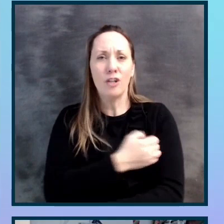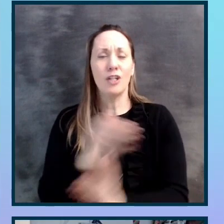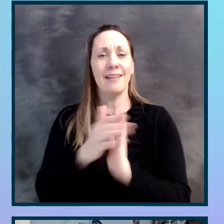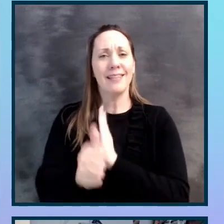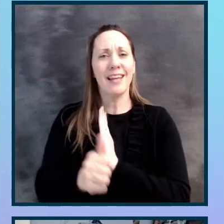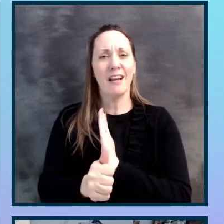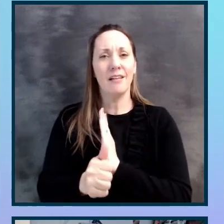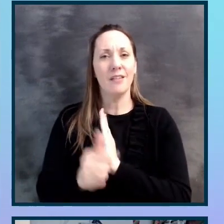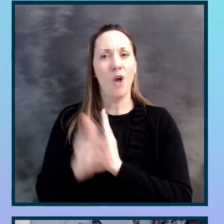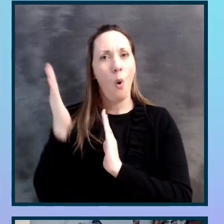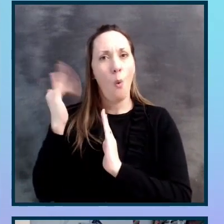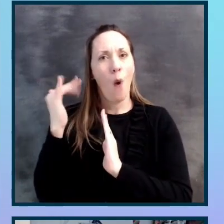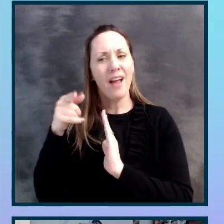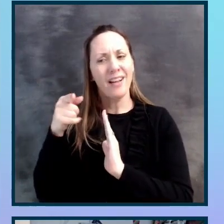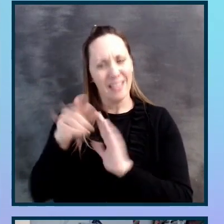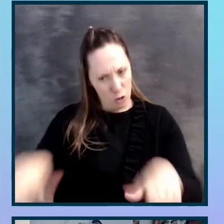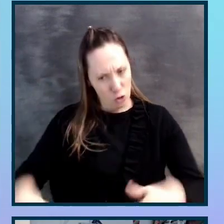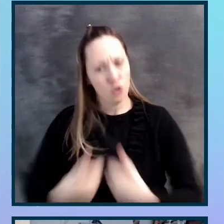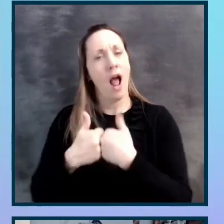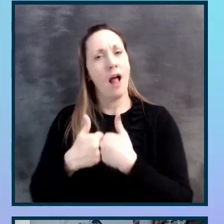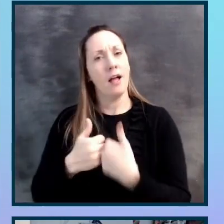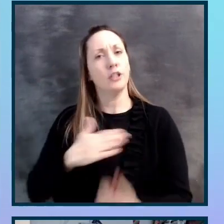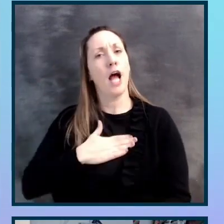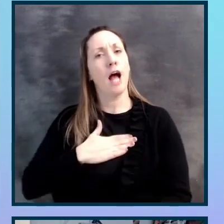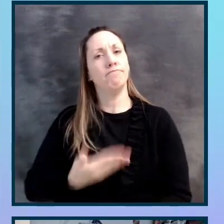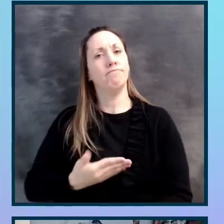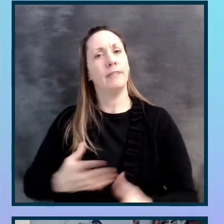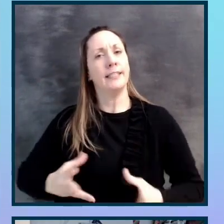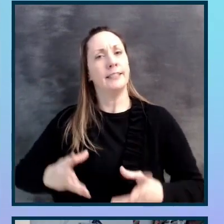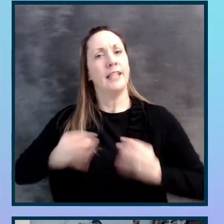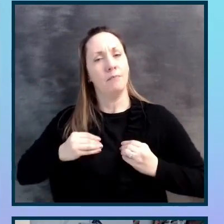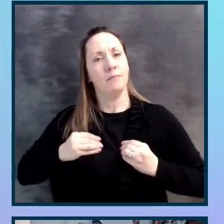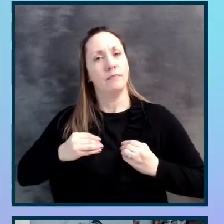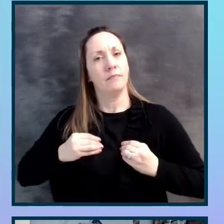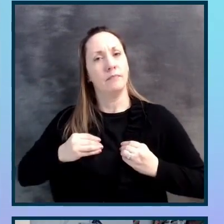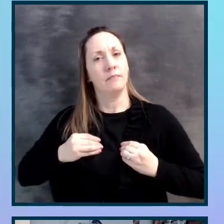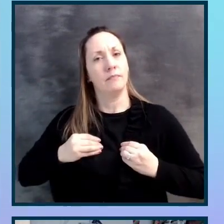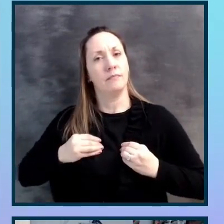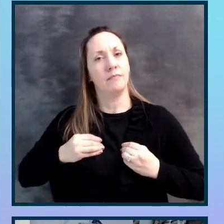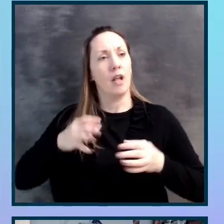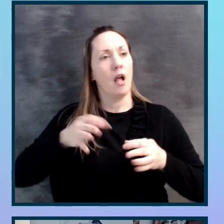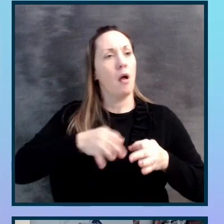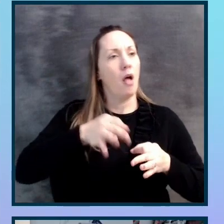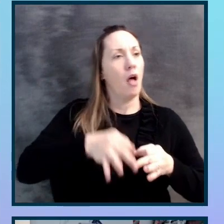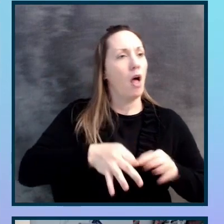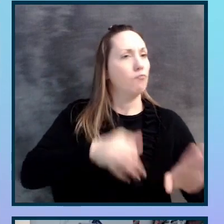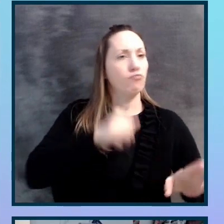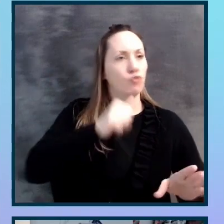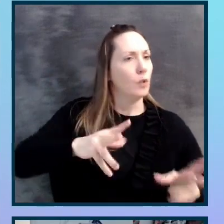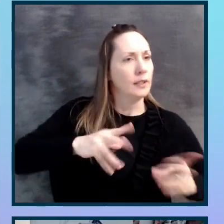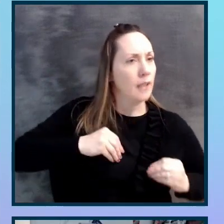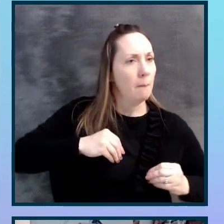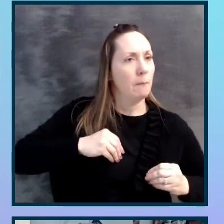is one that we are willing to accept, one we are unwilling to postpone, and one which we intend to win,